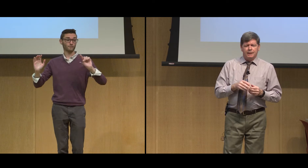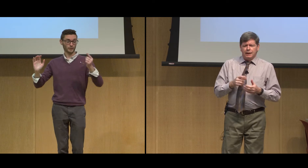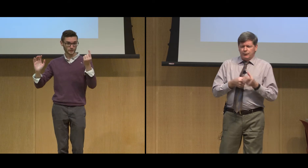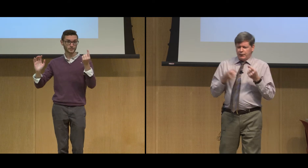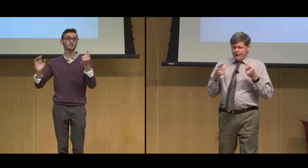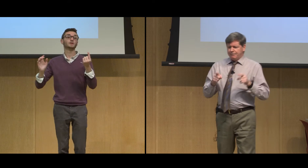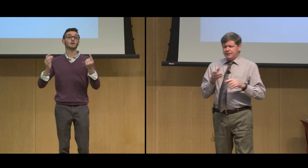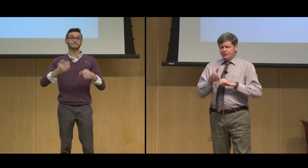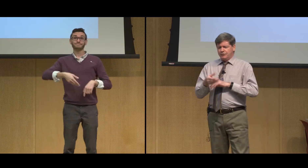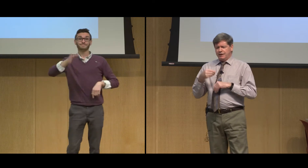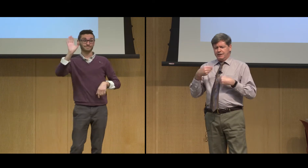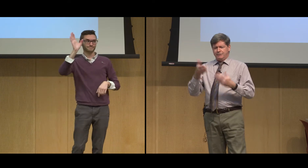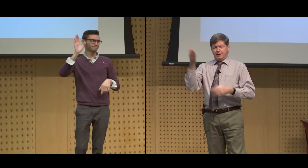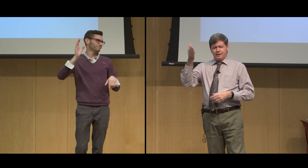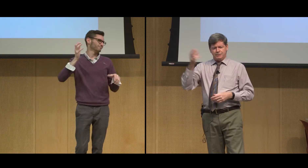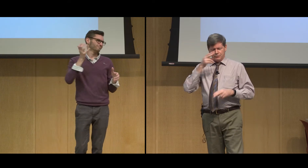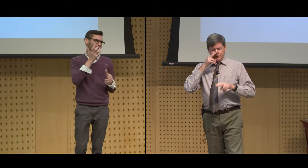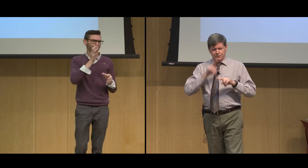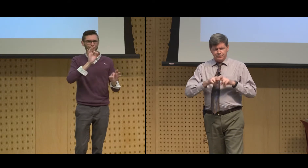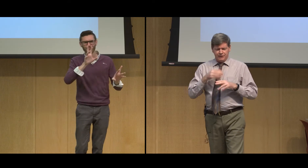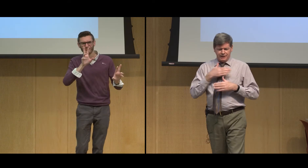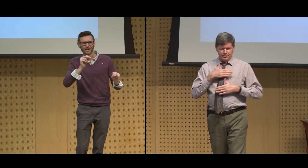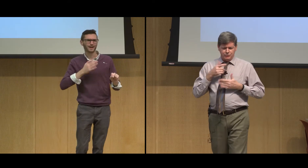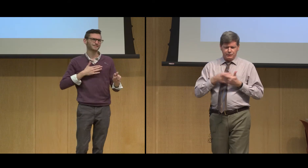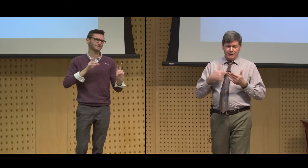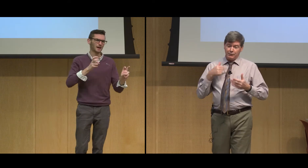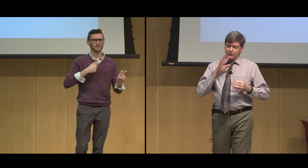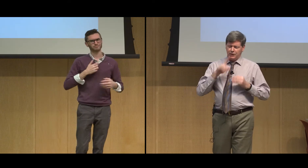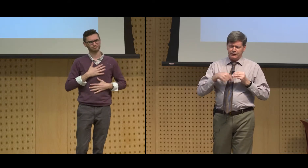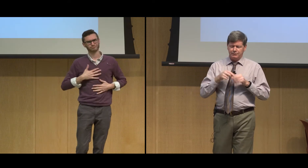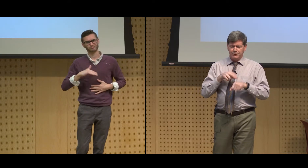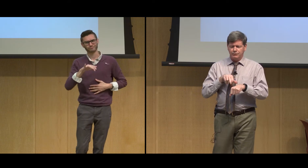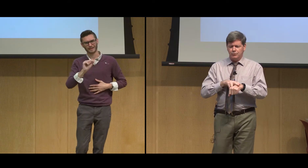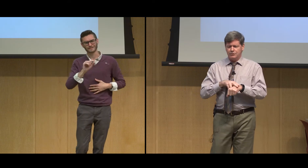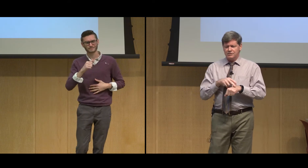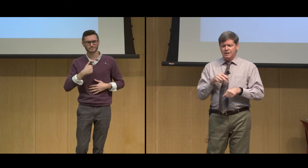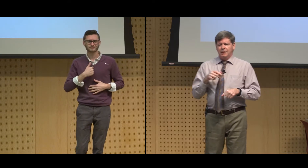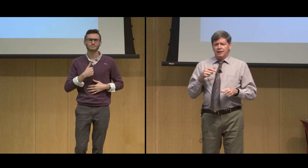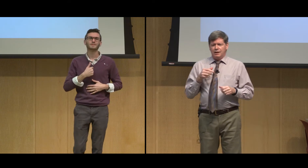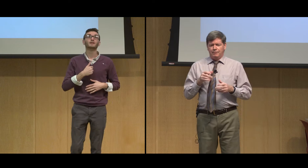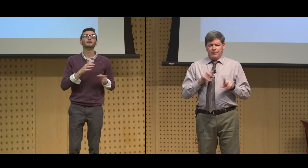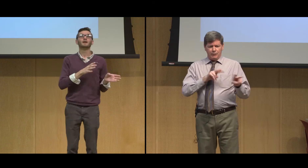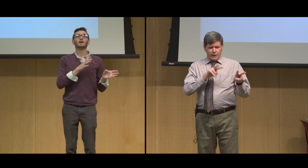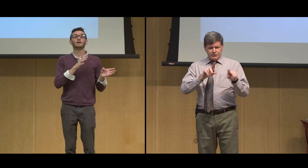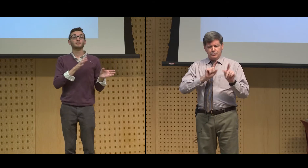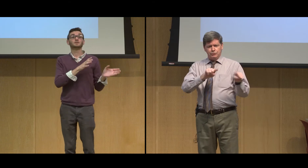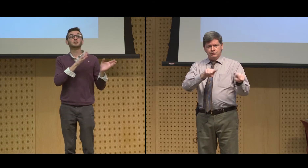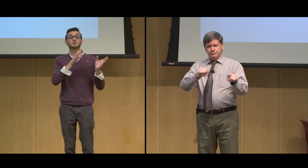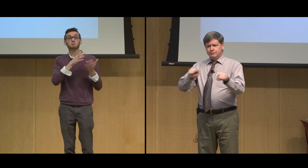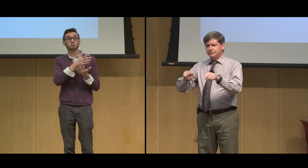a 4-day conference. And what happened after I gave my lecture-- which was fun, and I enjoyed what I was talking about, of course--